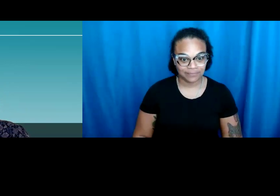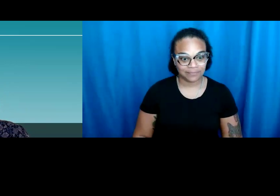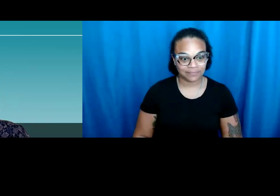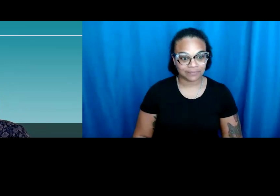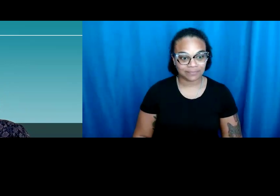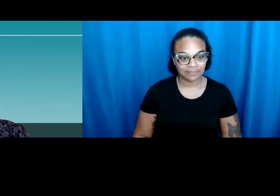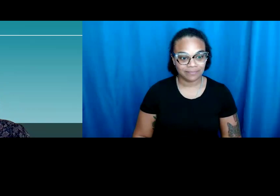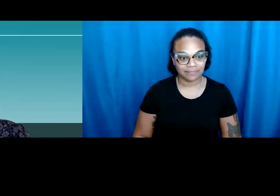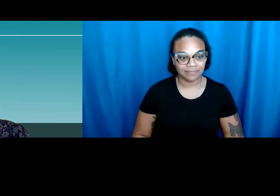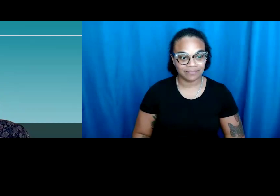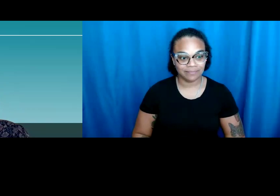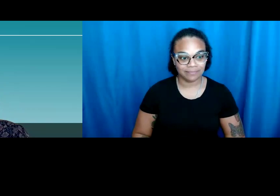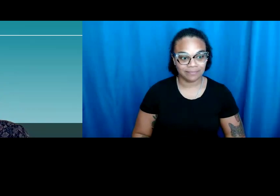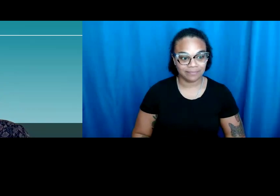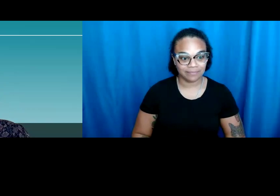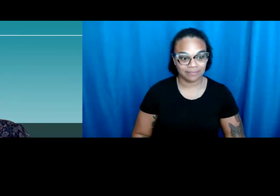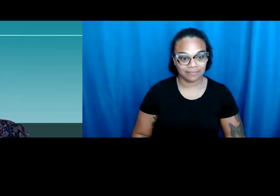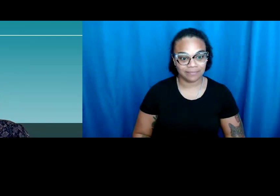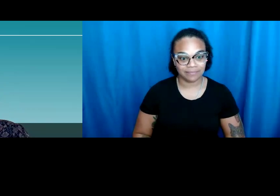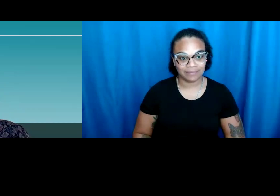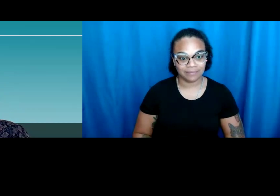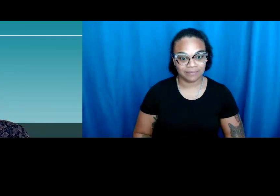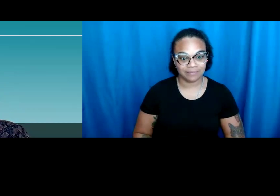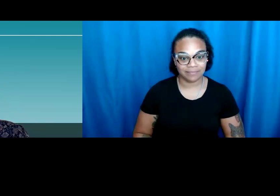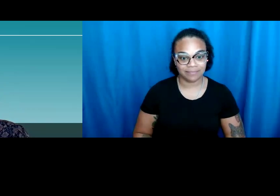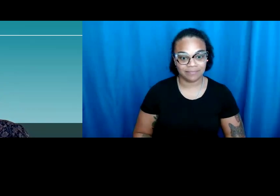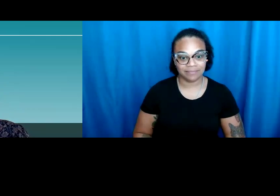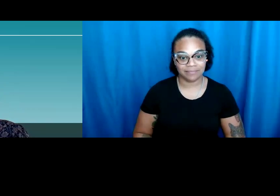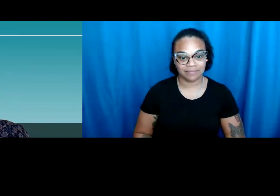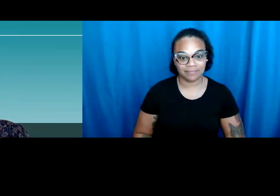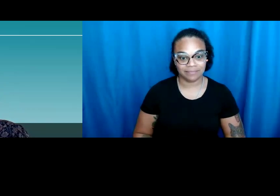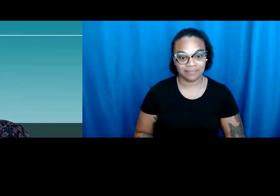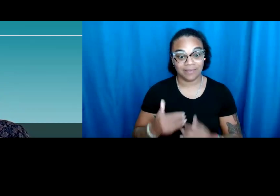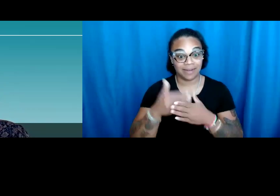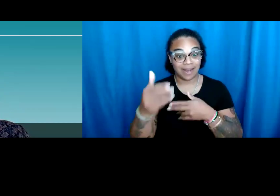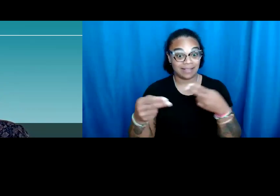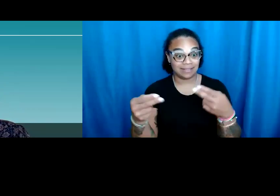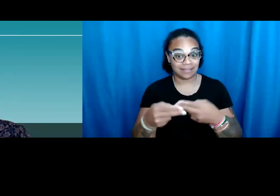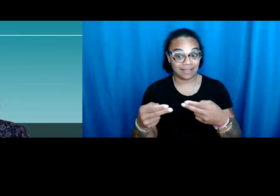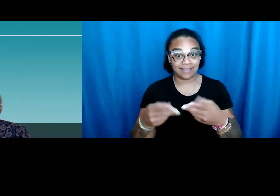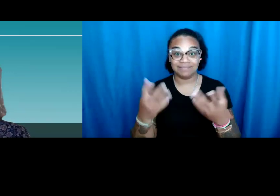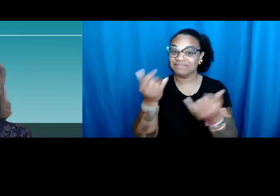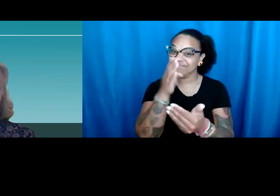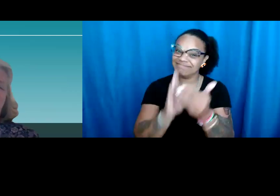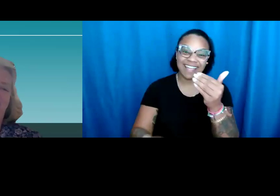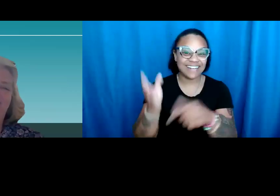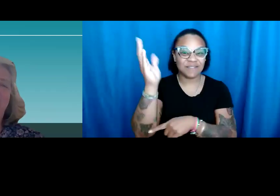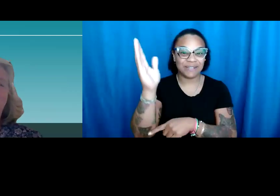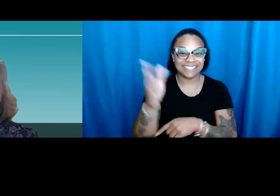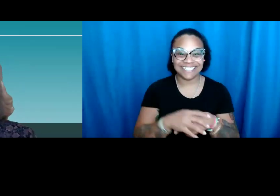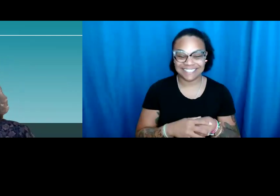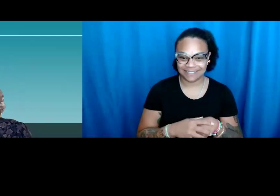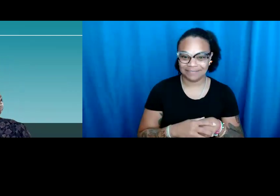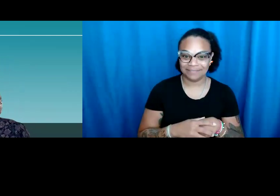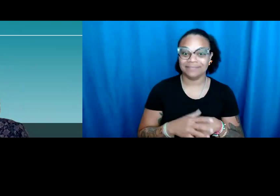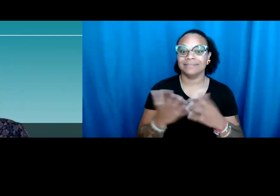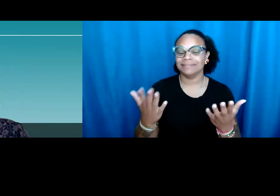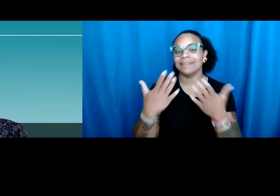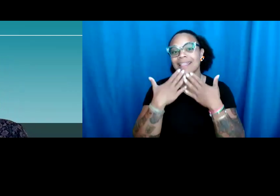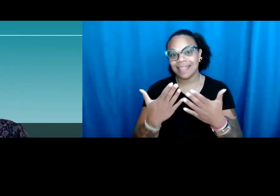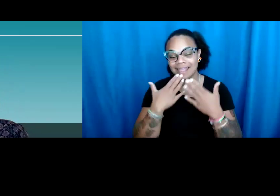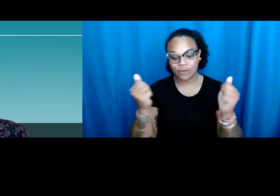Thank you for your time.